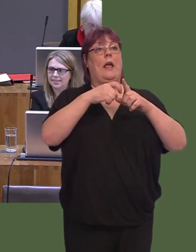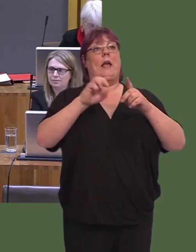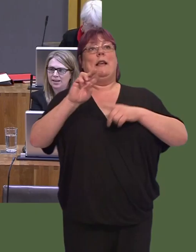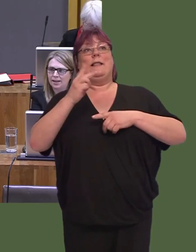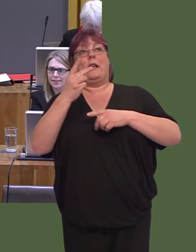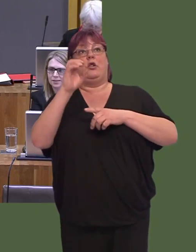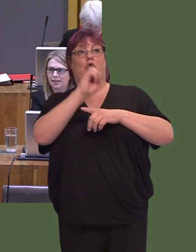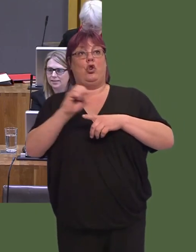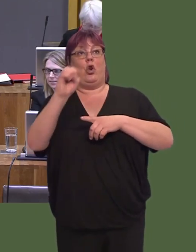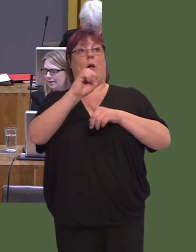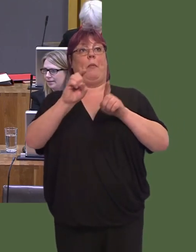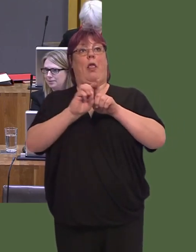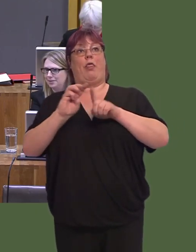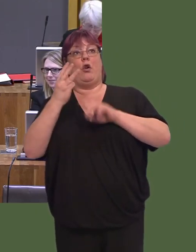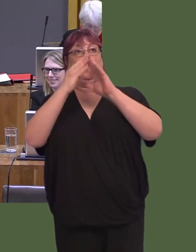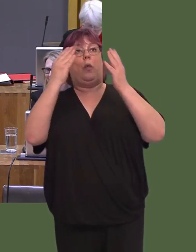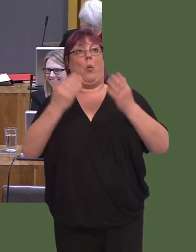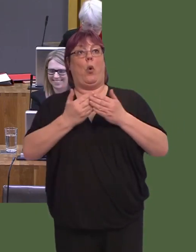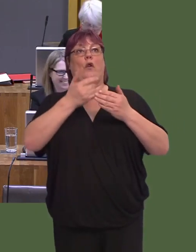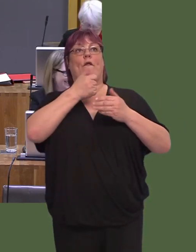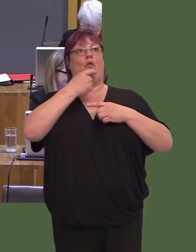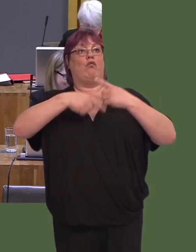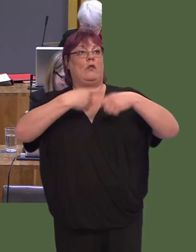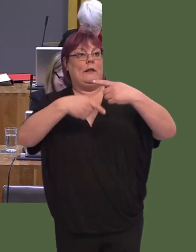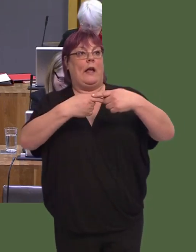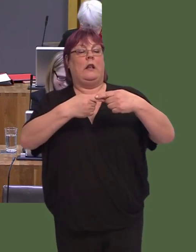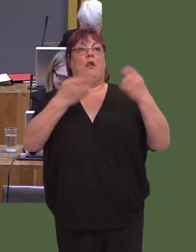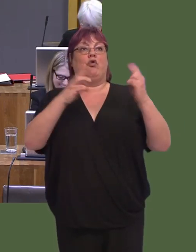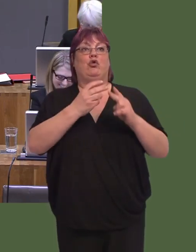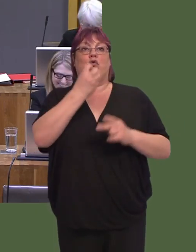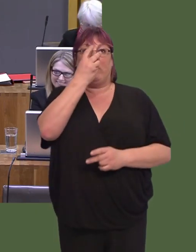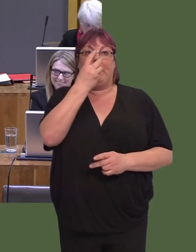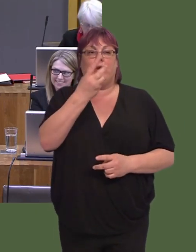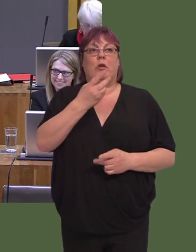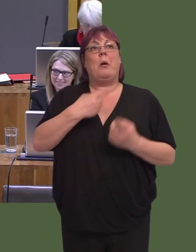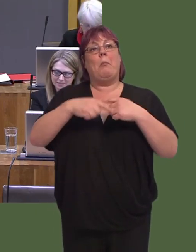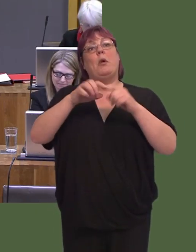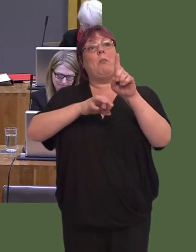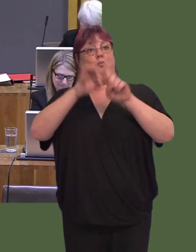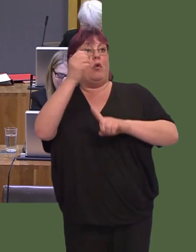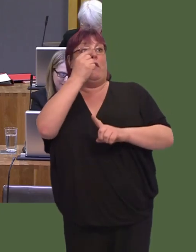So, we're doing very well already, but the Member is quite rightówe could do more, and we will be looking to see what we can do.